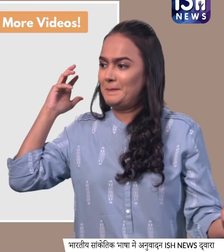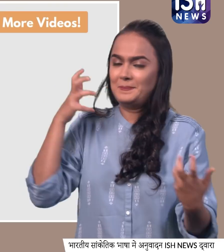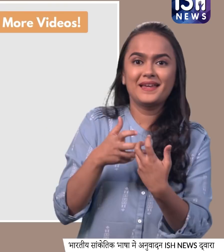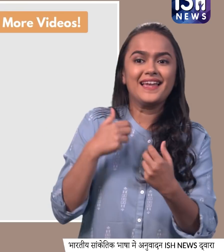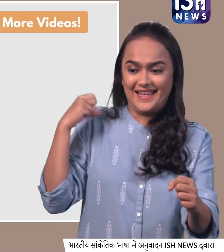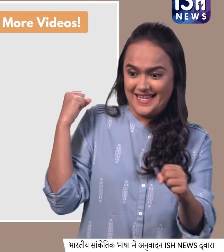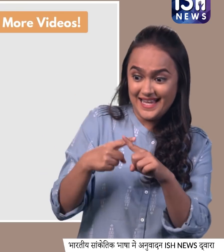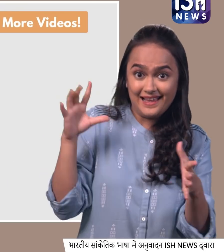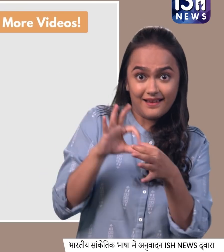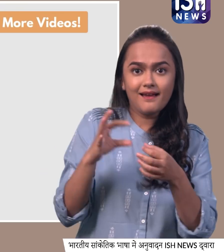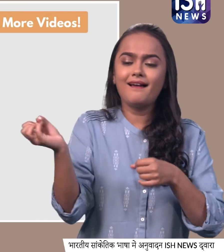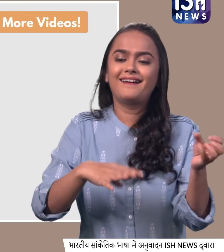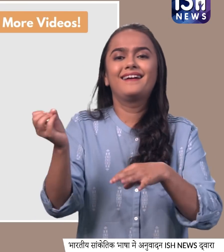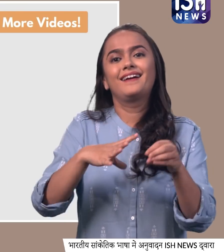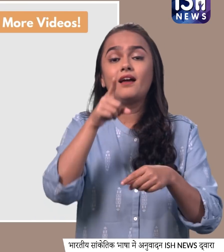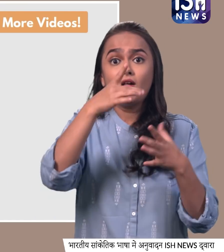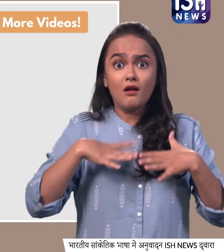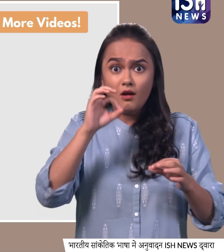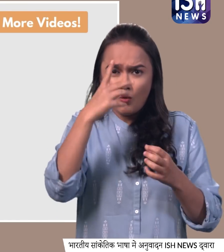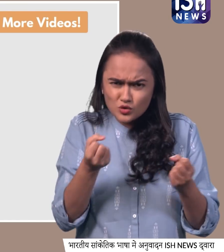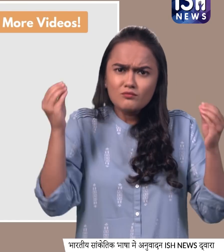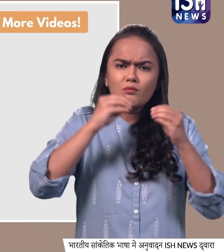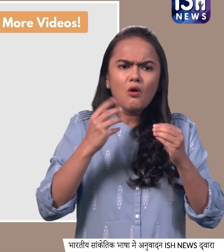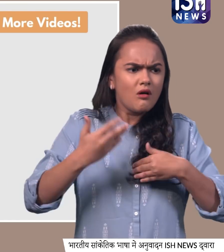And if you want to find out more about the Satvic lifestyle,